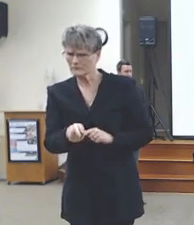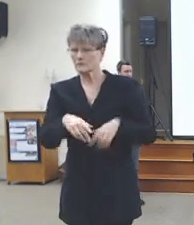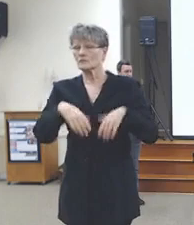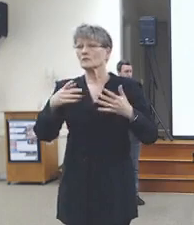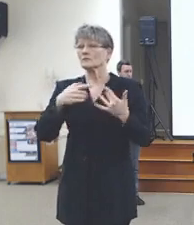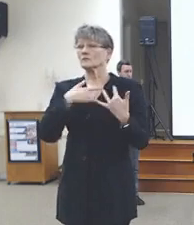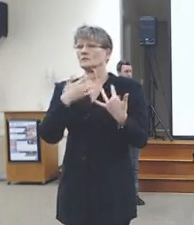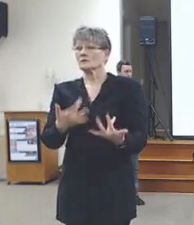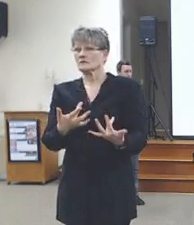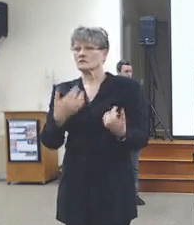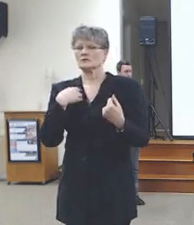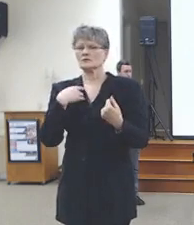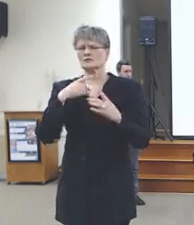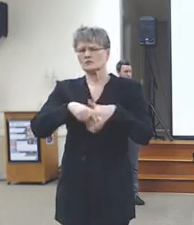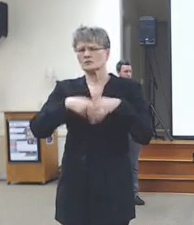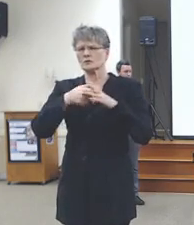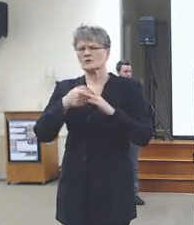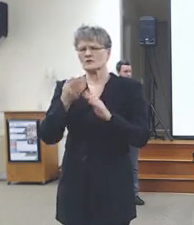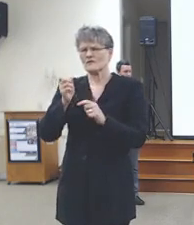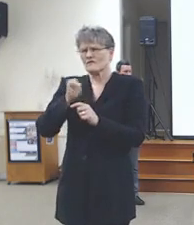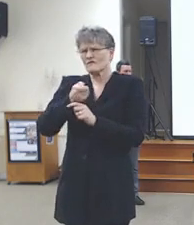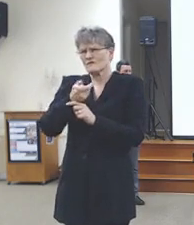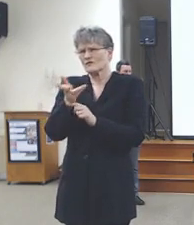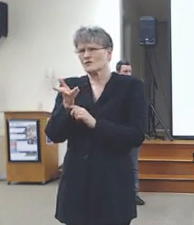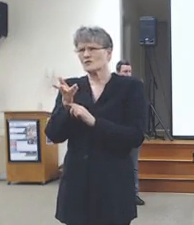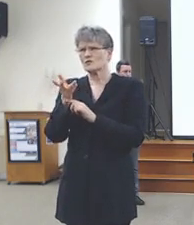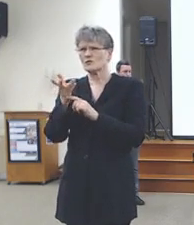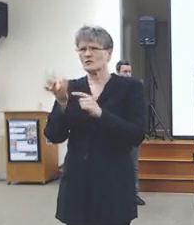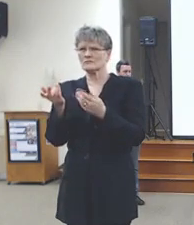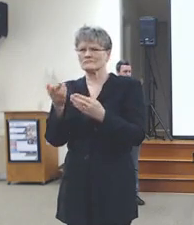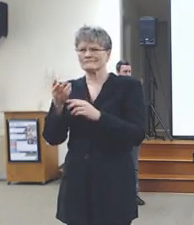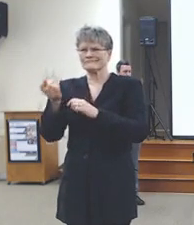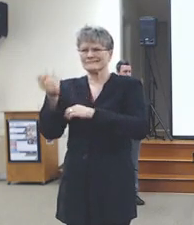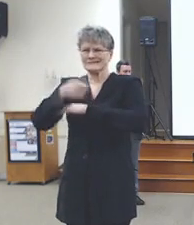person's symptoms began. The closest contacts would be people like household